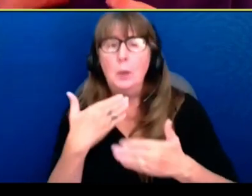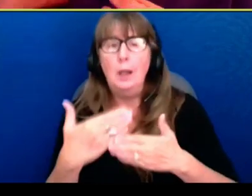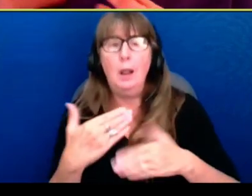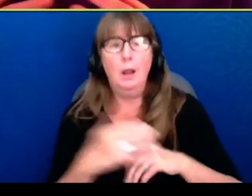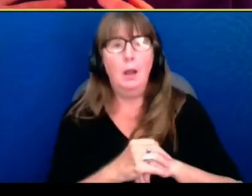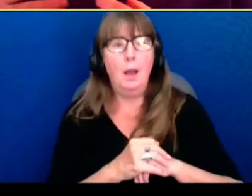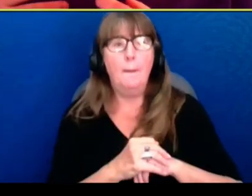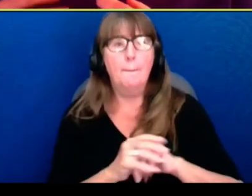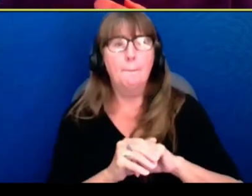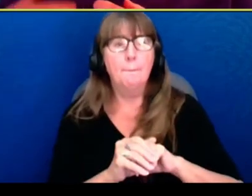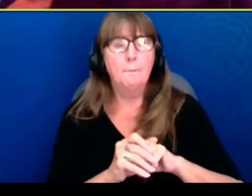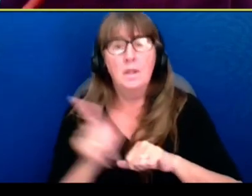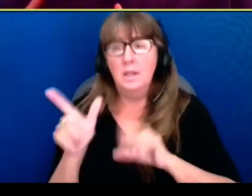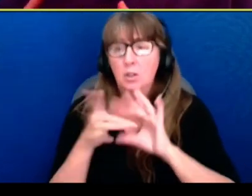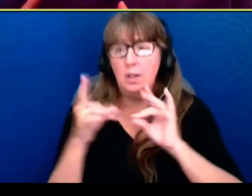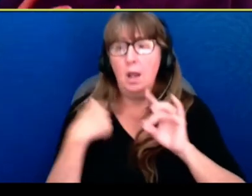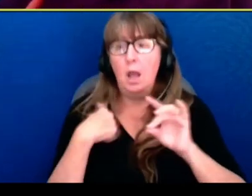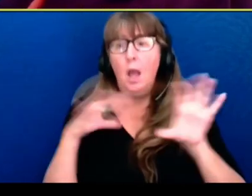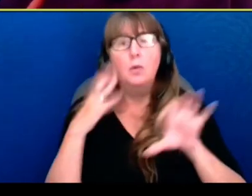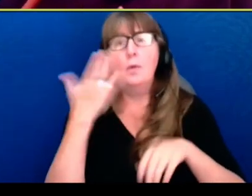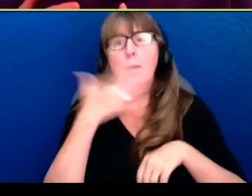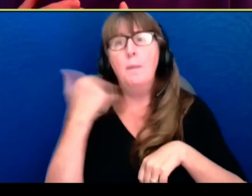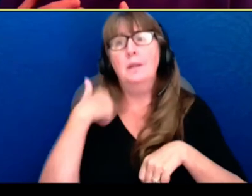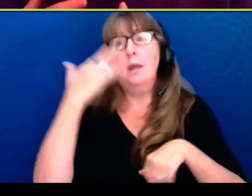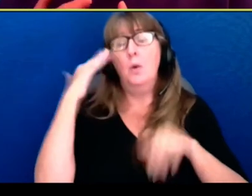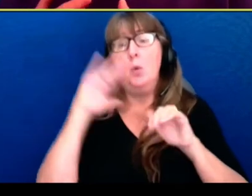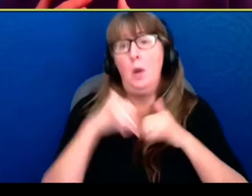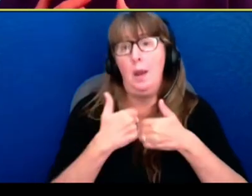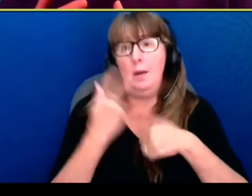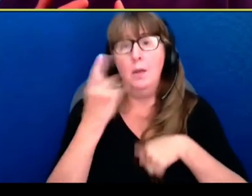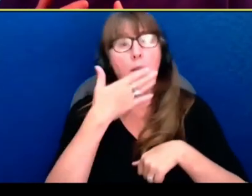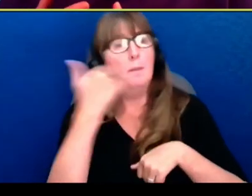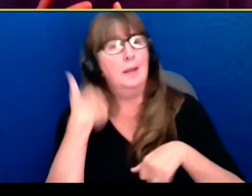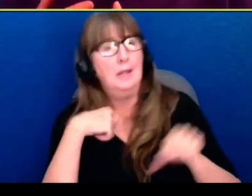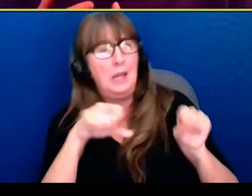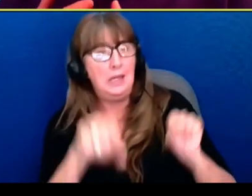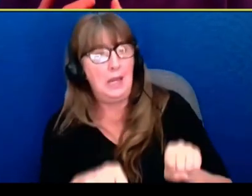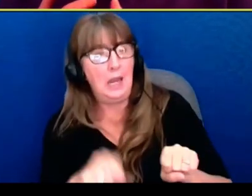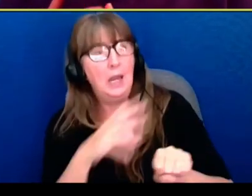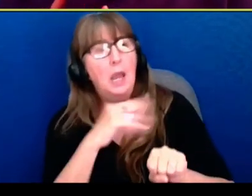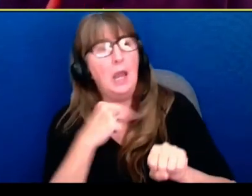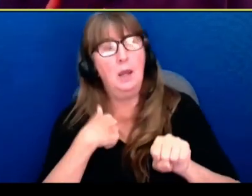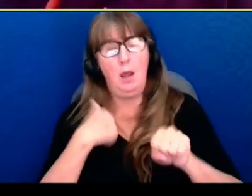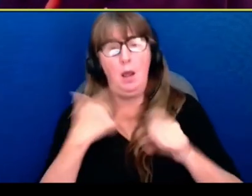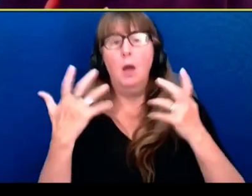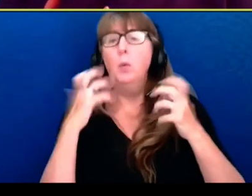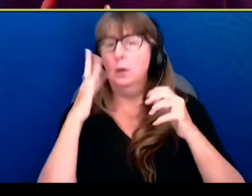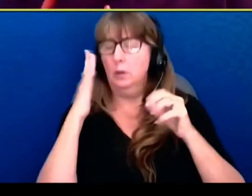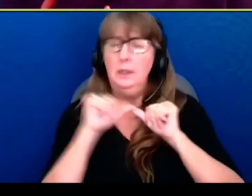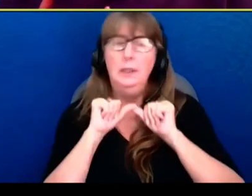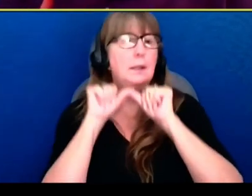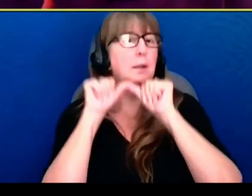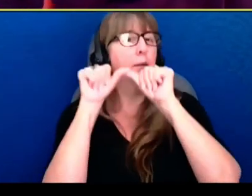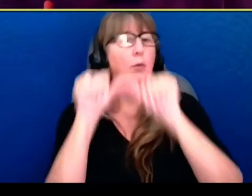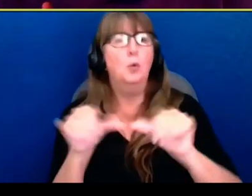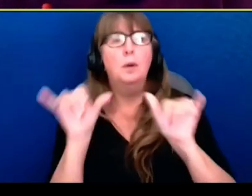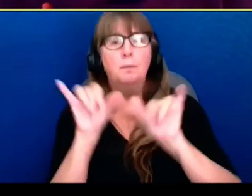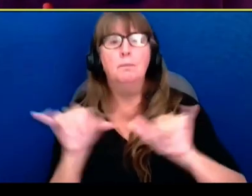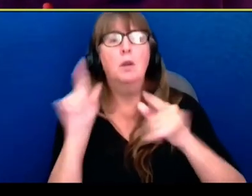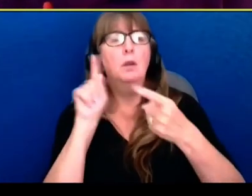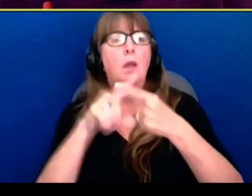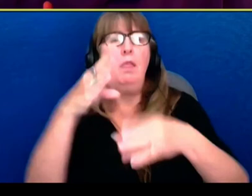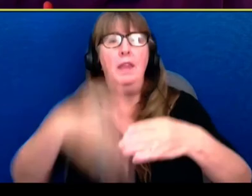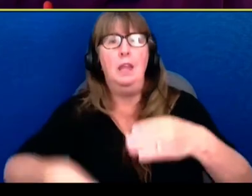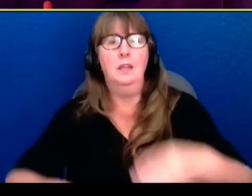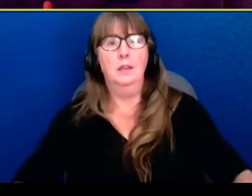When he said "I do the very best I know how. The very best I can and I mean to keep doing it. Doing so until the end."